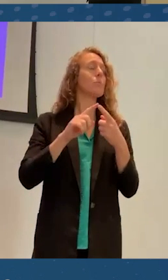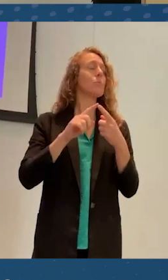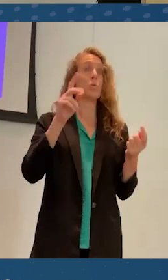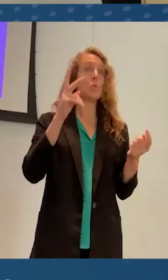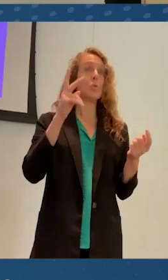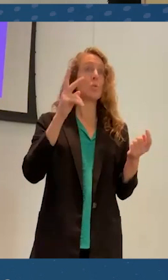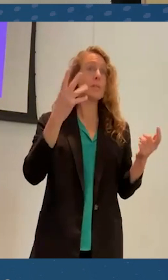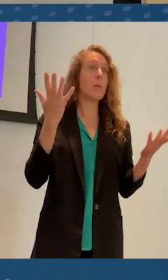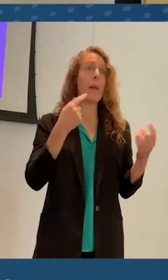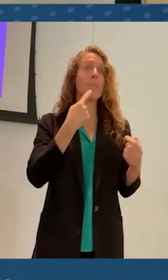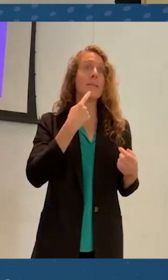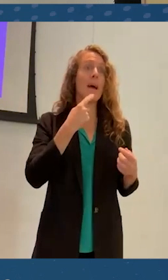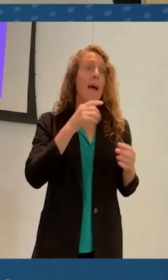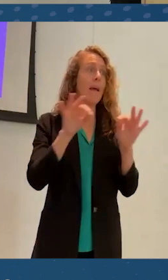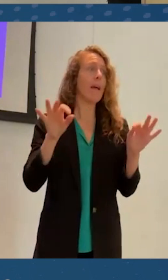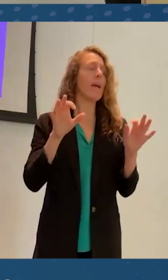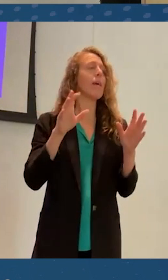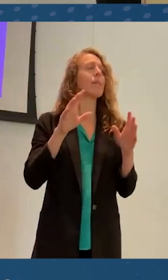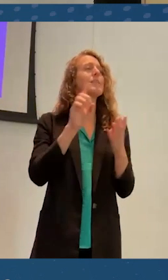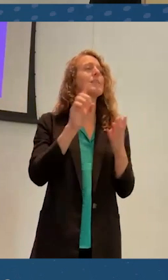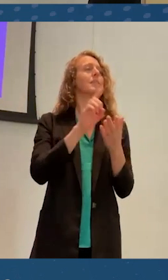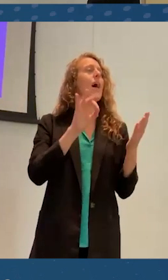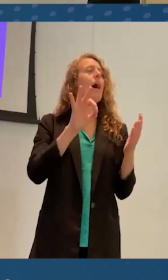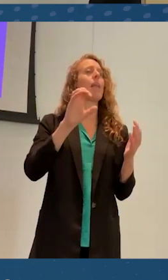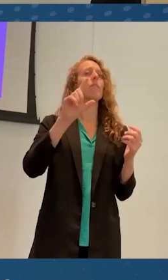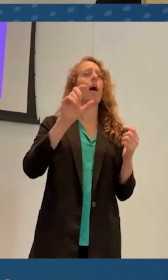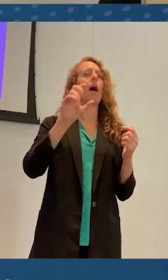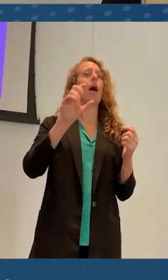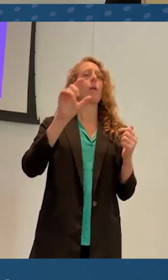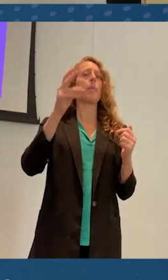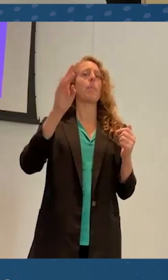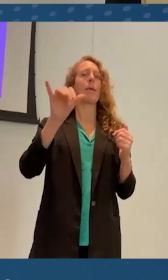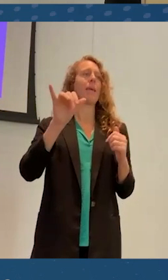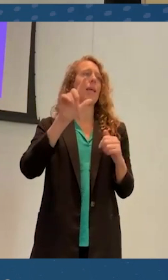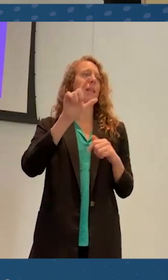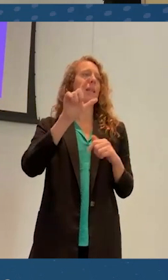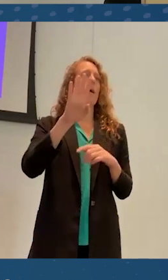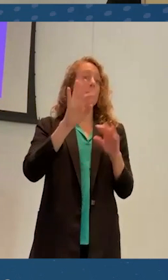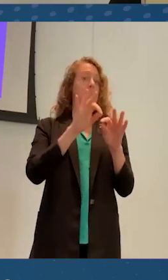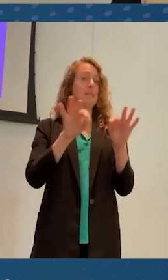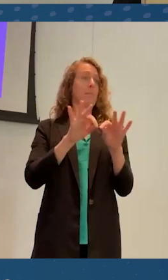The Design of Owlchemy Labs' Subtitle System. As a heads up, this talk will feature